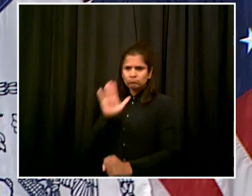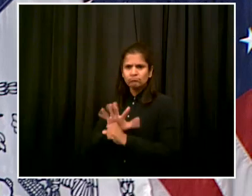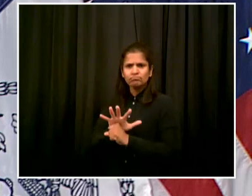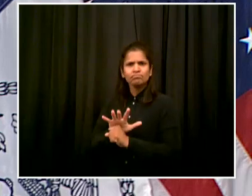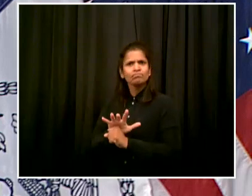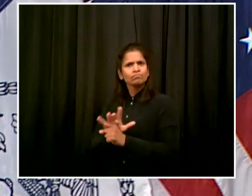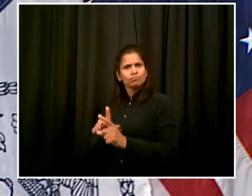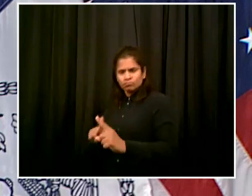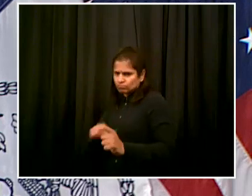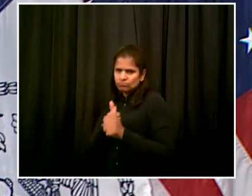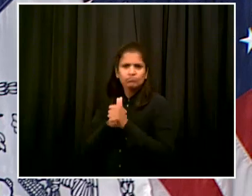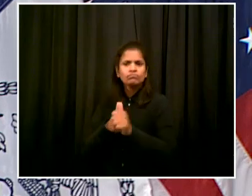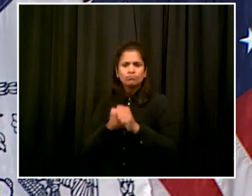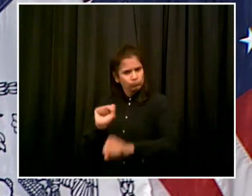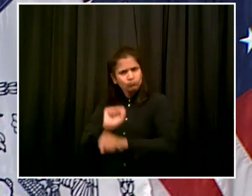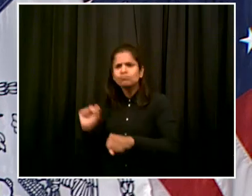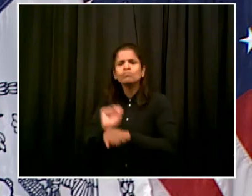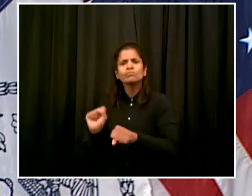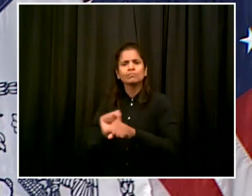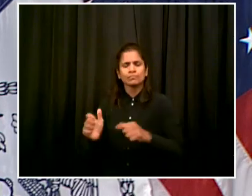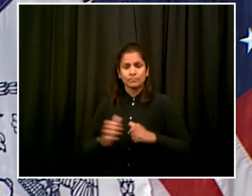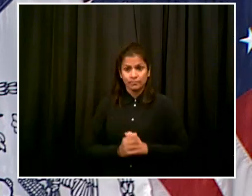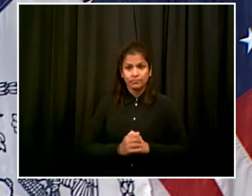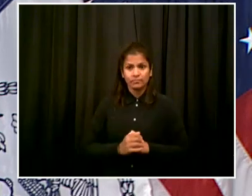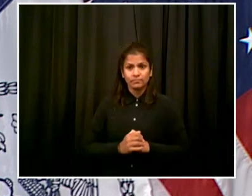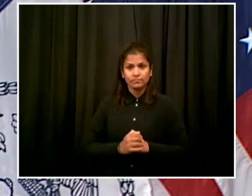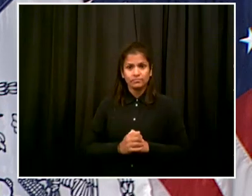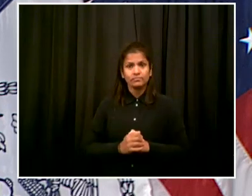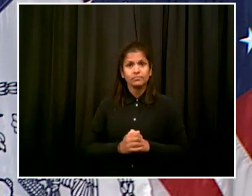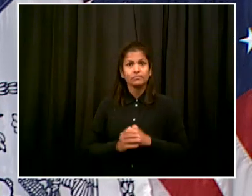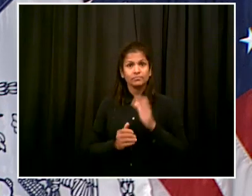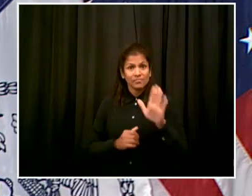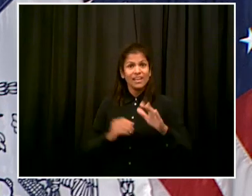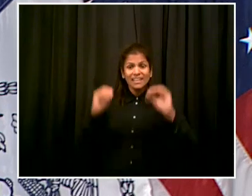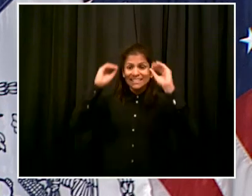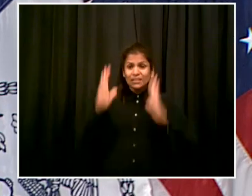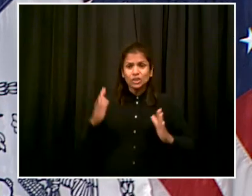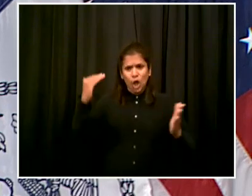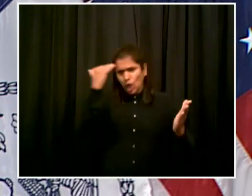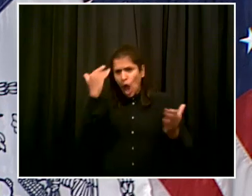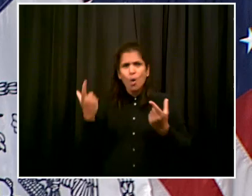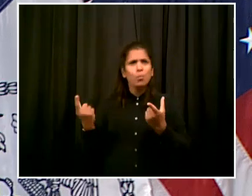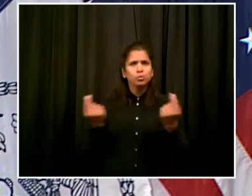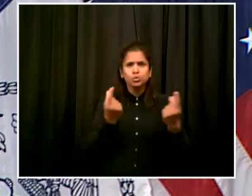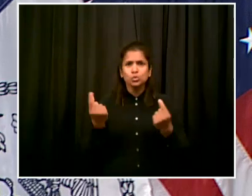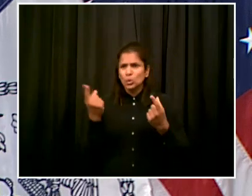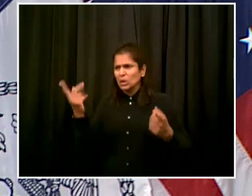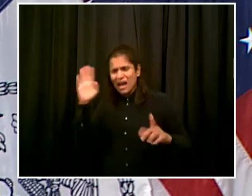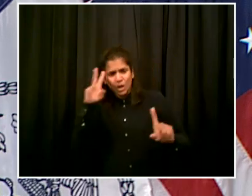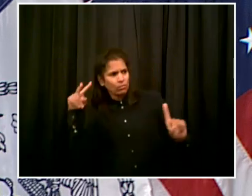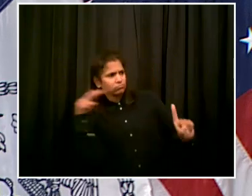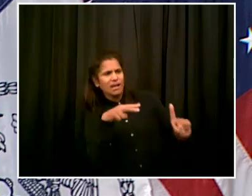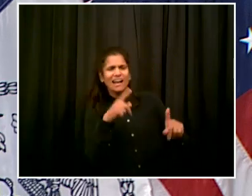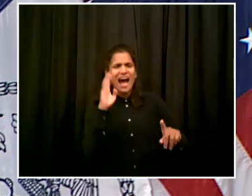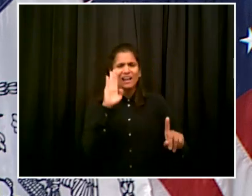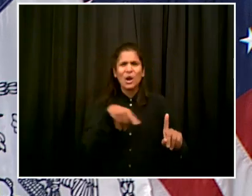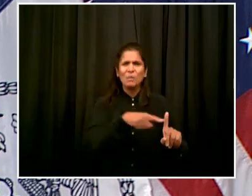FIGHTING FOR THE CITY. TEACHERS ARE INCREDIBLY DEVOT EDOPPELE.